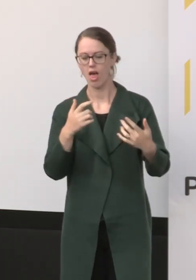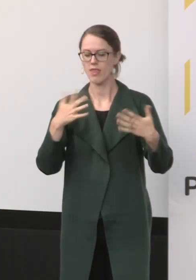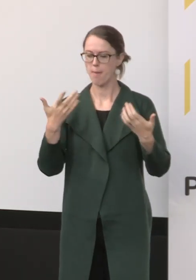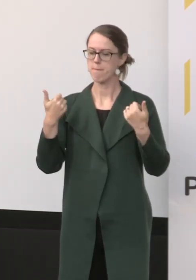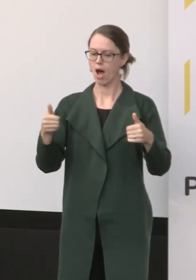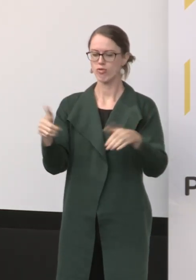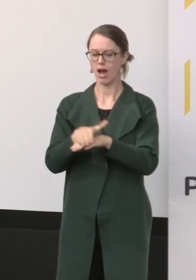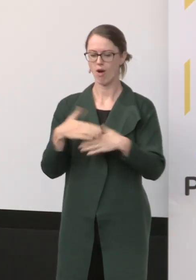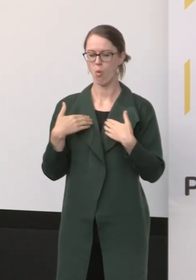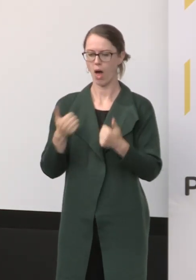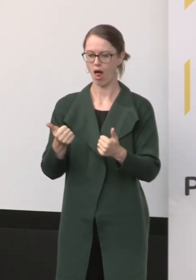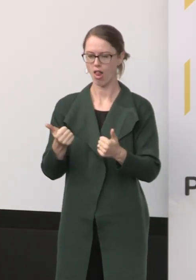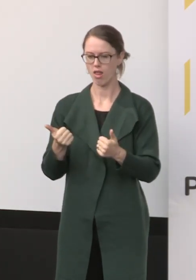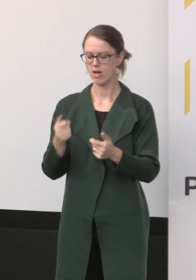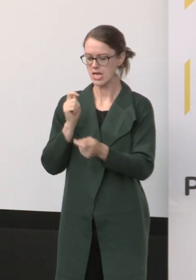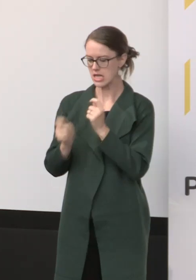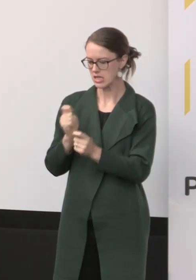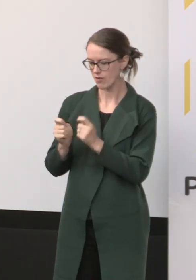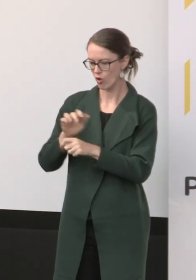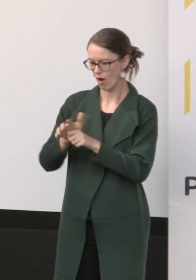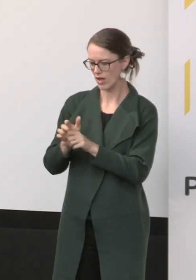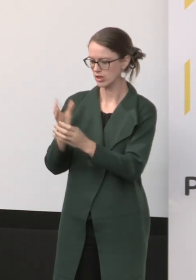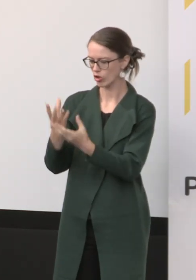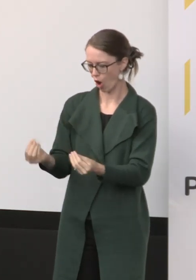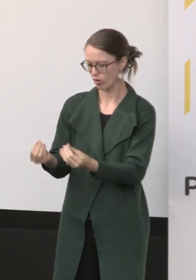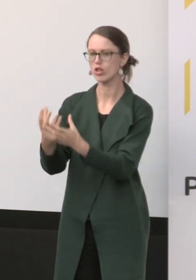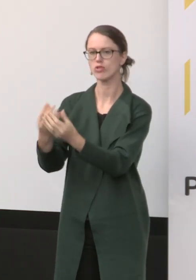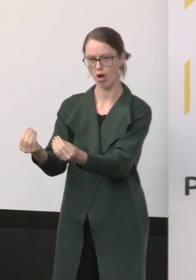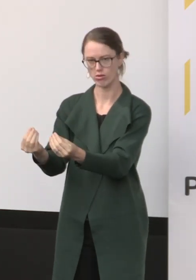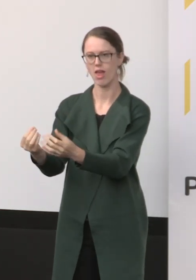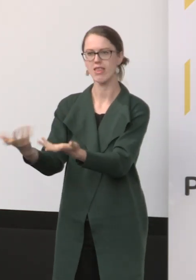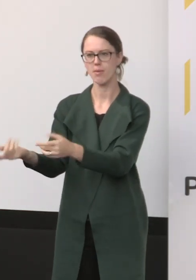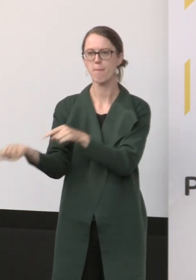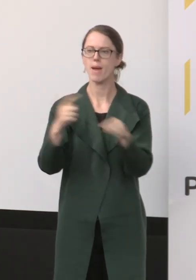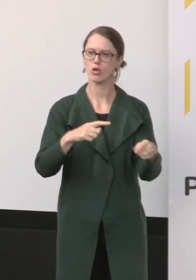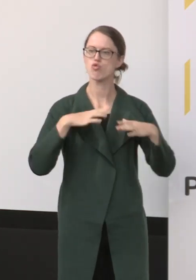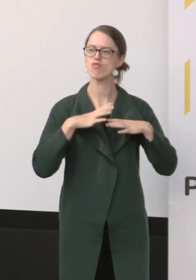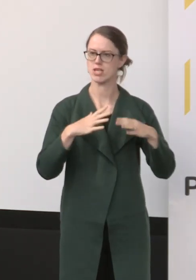Hospital, and then to North Shore Hospital for care. Once